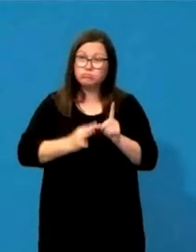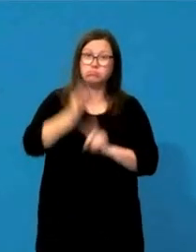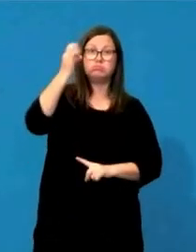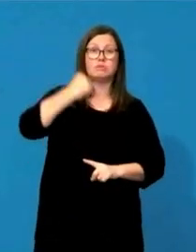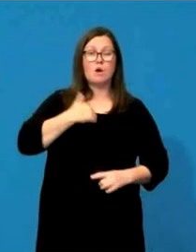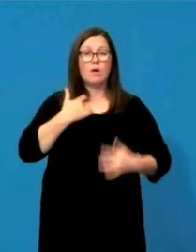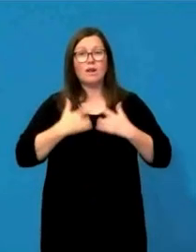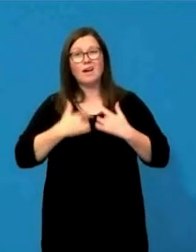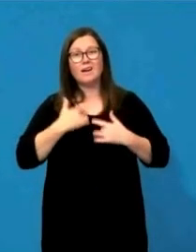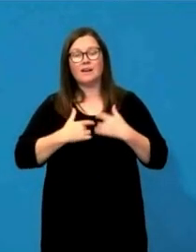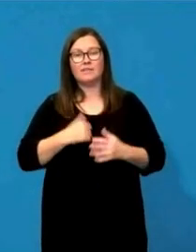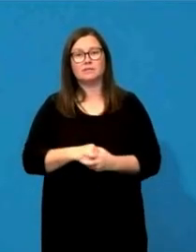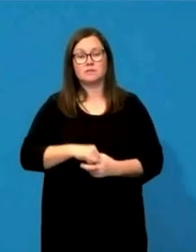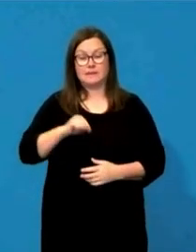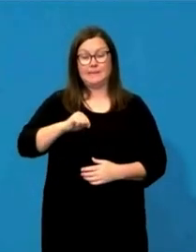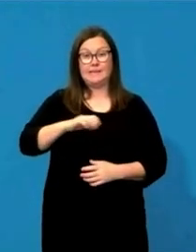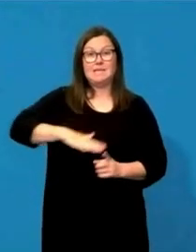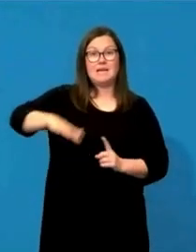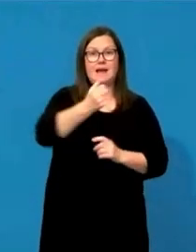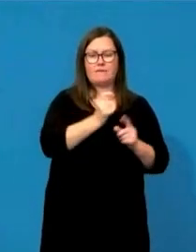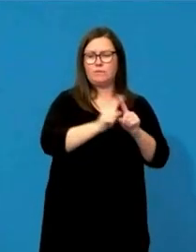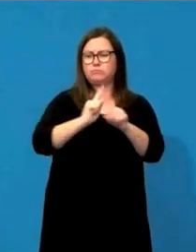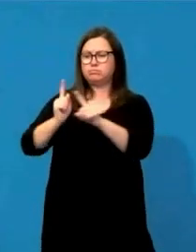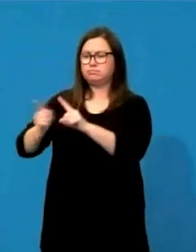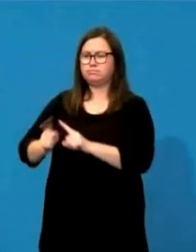They range from very big communities to very small communities.